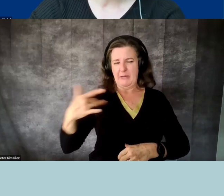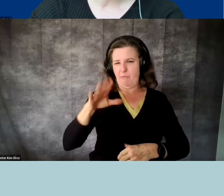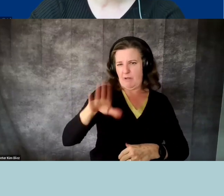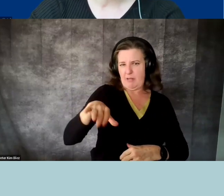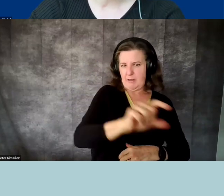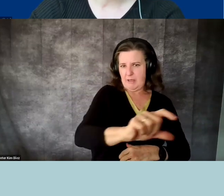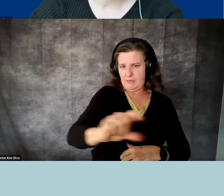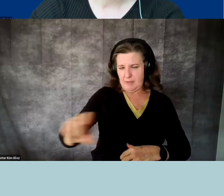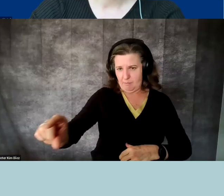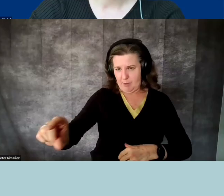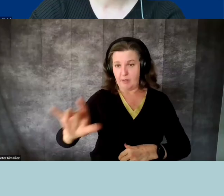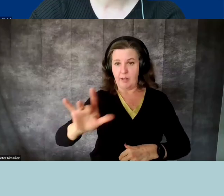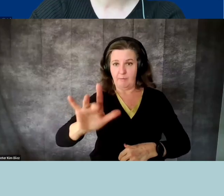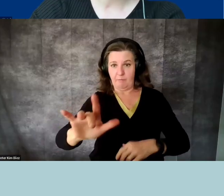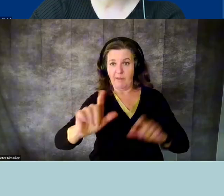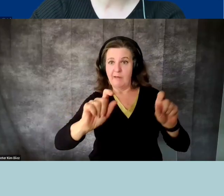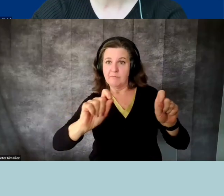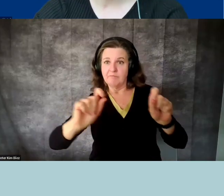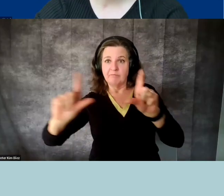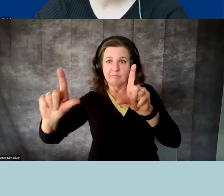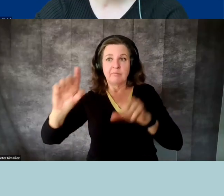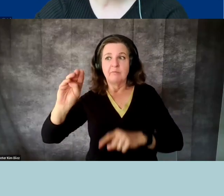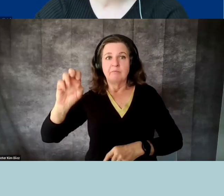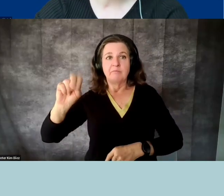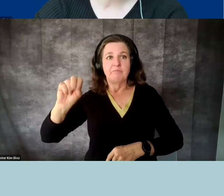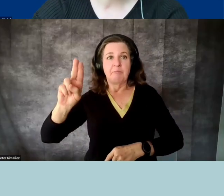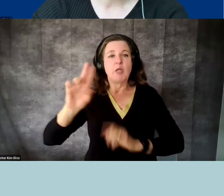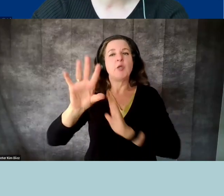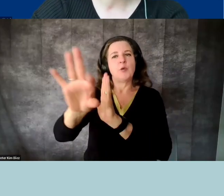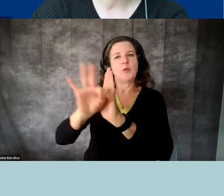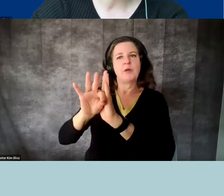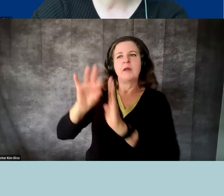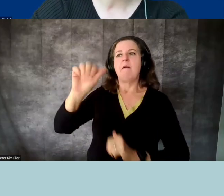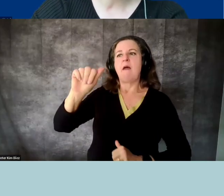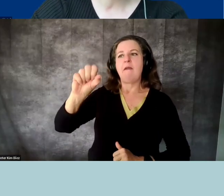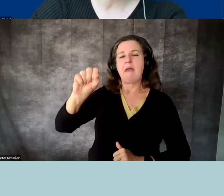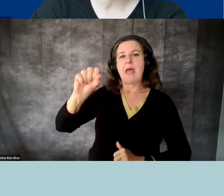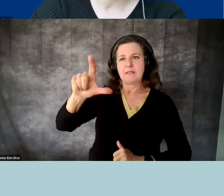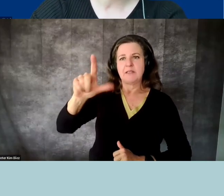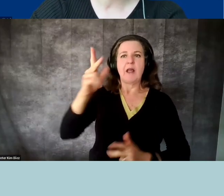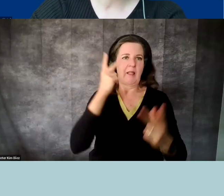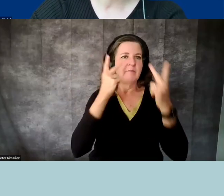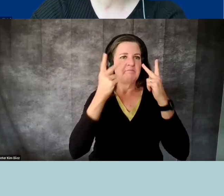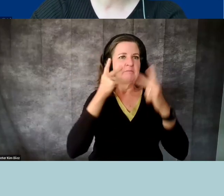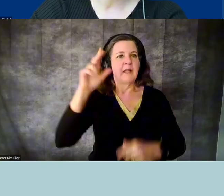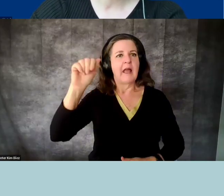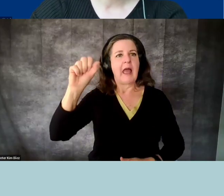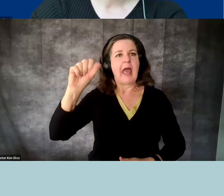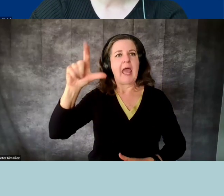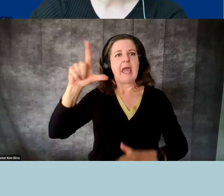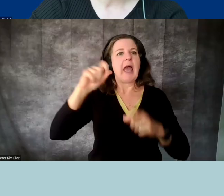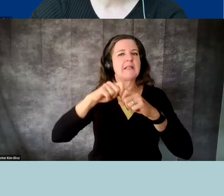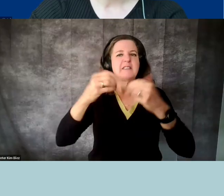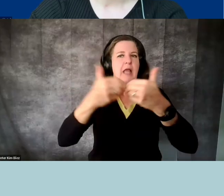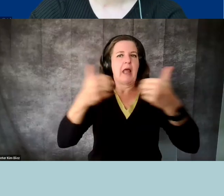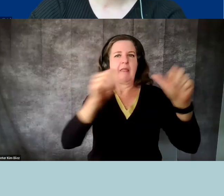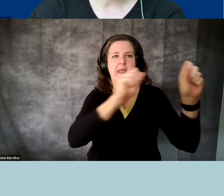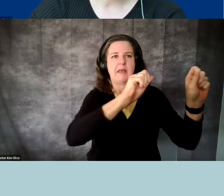menu will appear, and click American Sign Language to view ASL in a pop-out window that you can move around